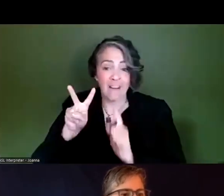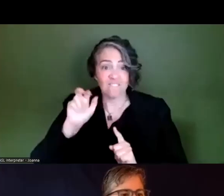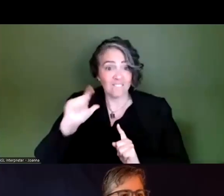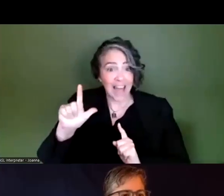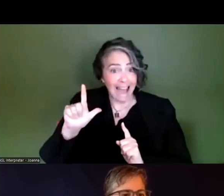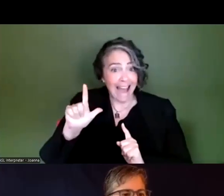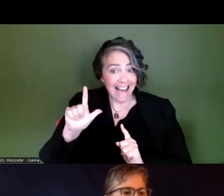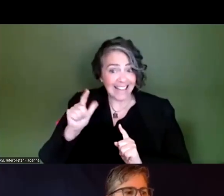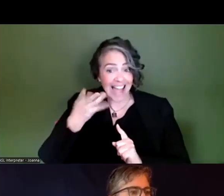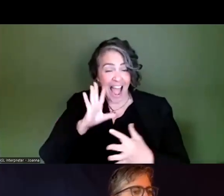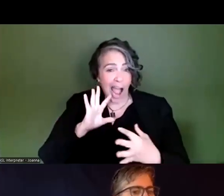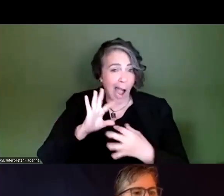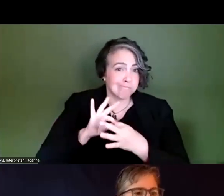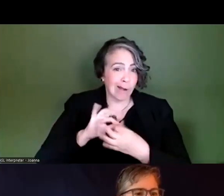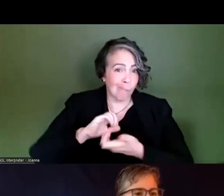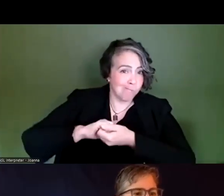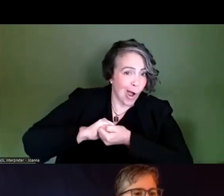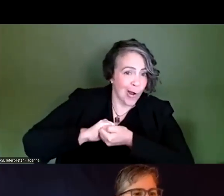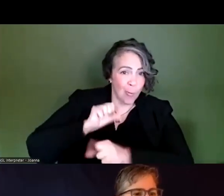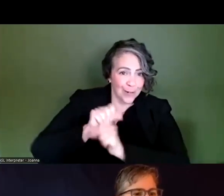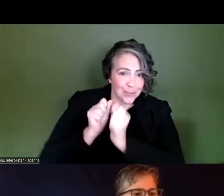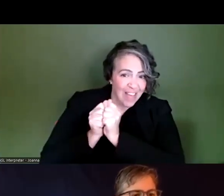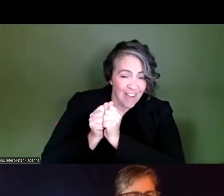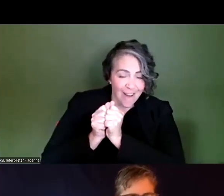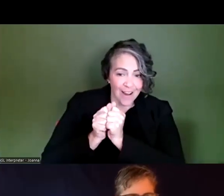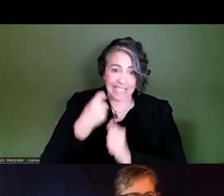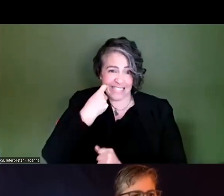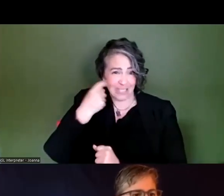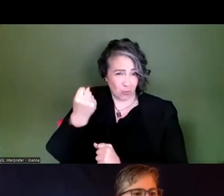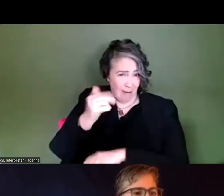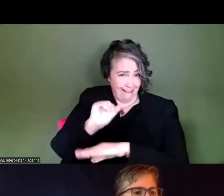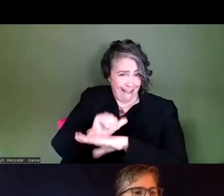we started partnering together. In fact, Val came on Tuesday night and shared her recovery